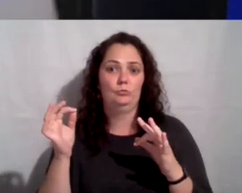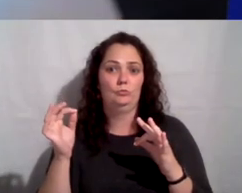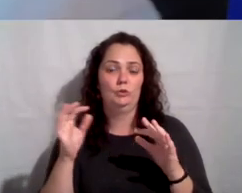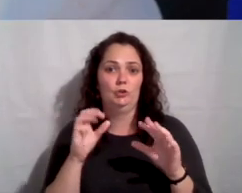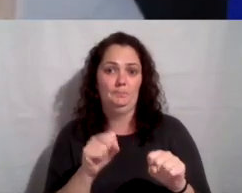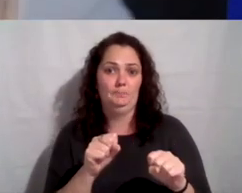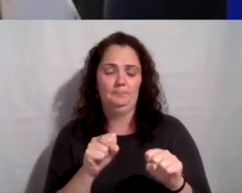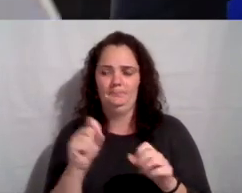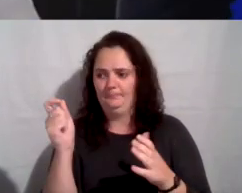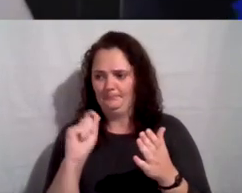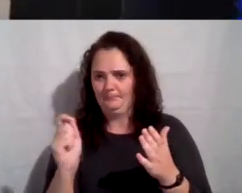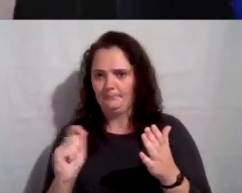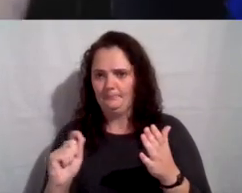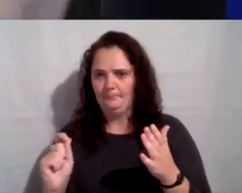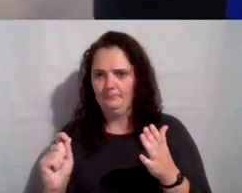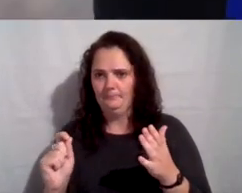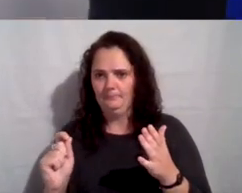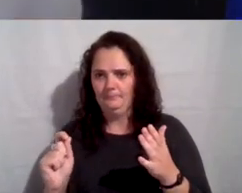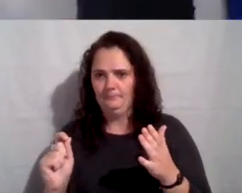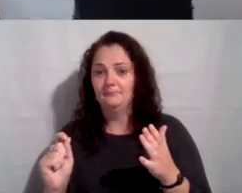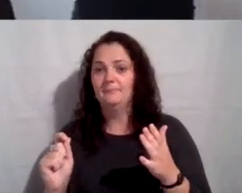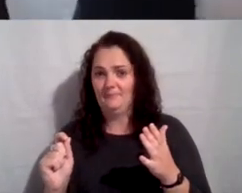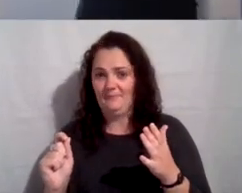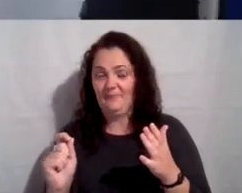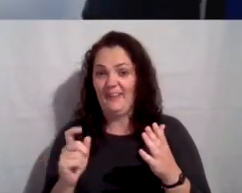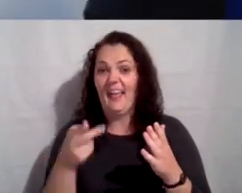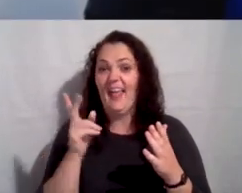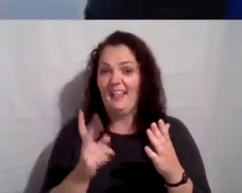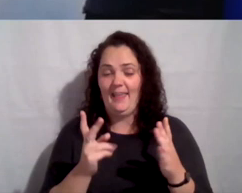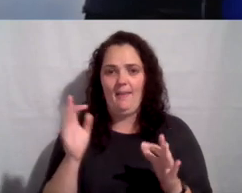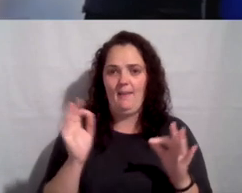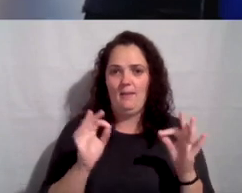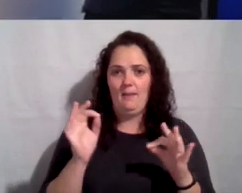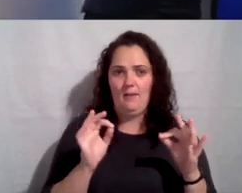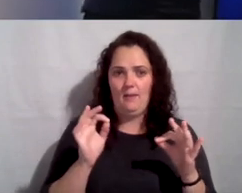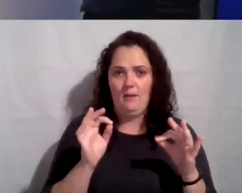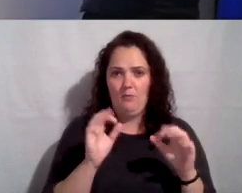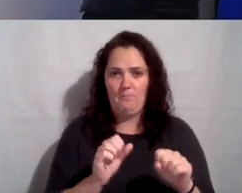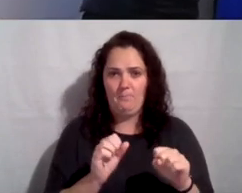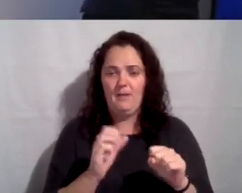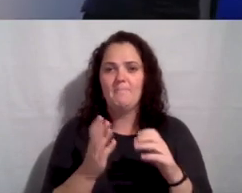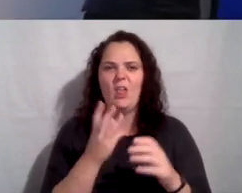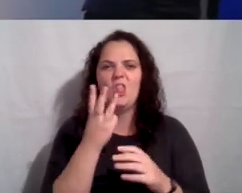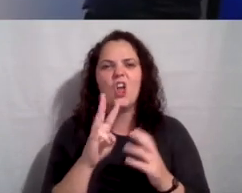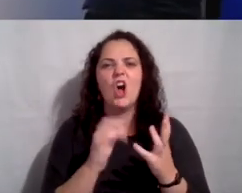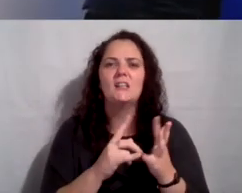they're going to pause and hold for a few beats, probably between 30 seconds and a minute,